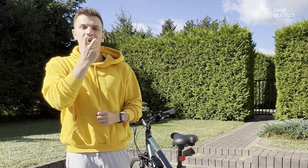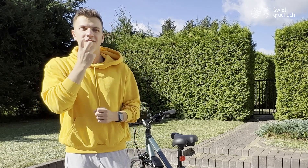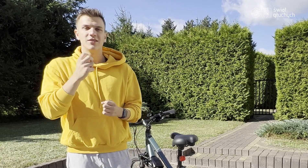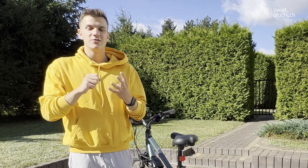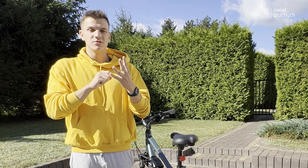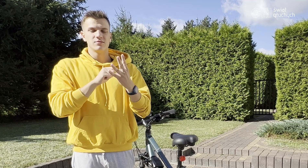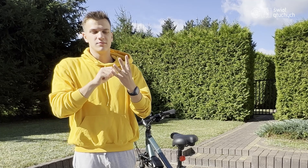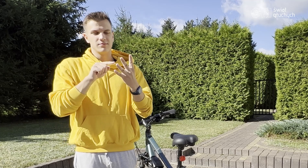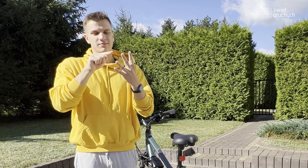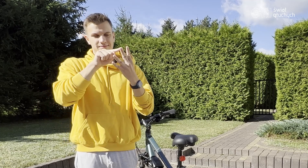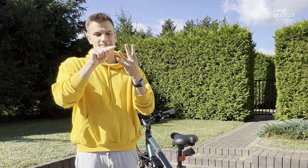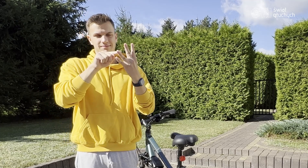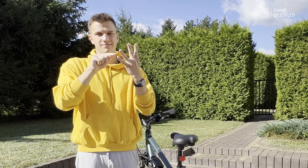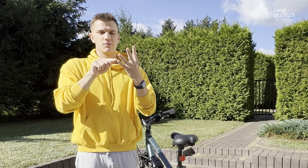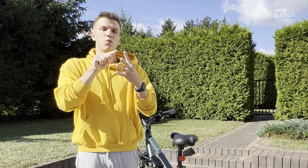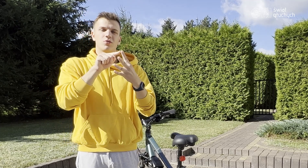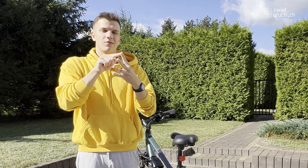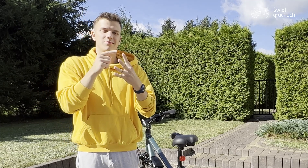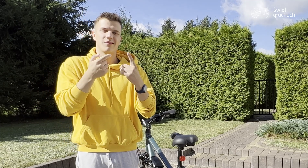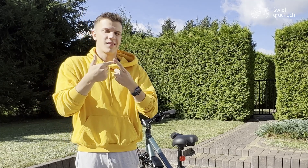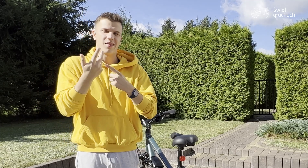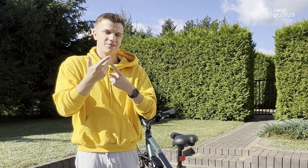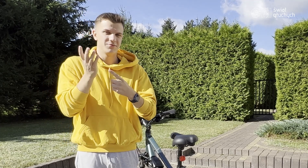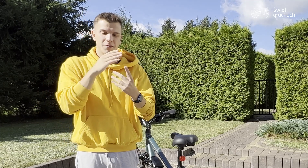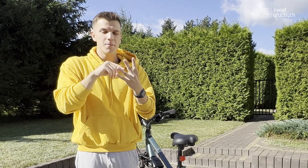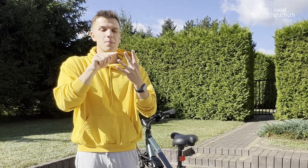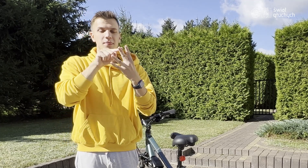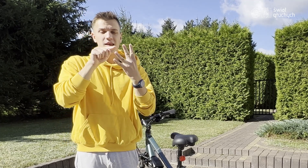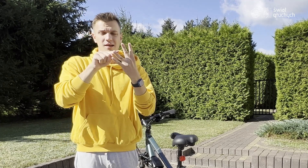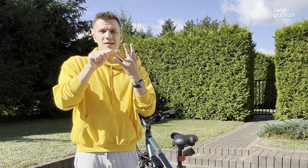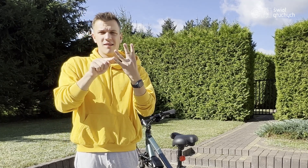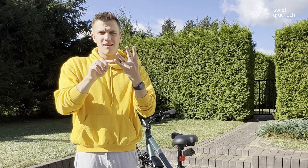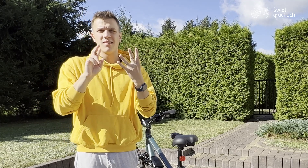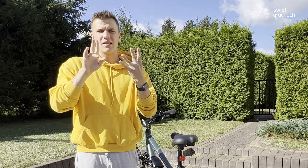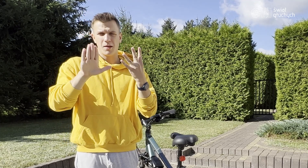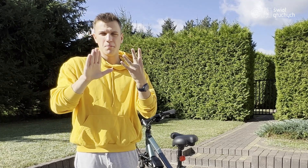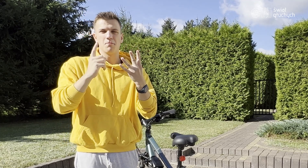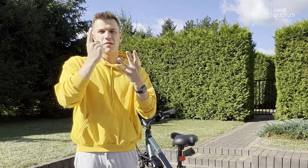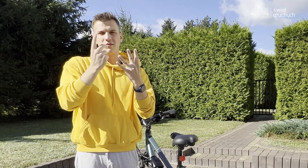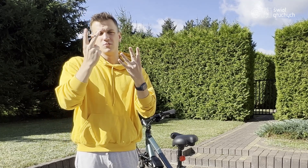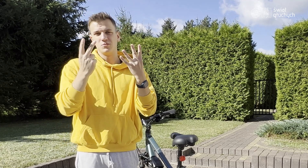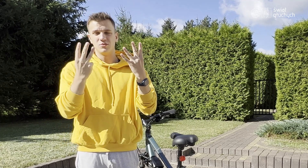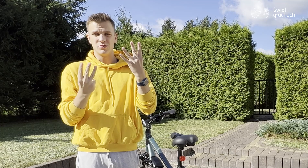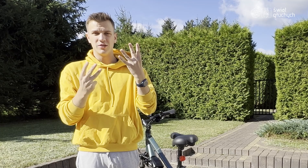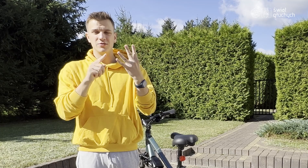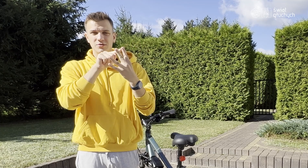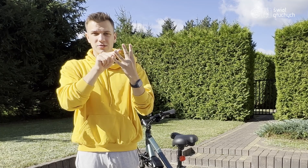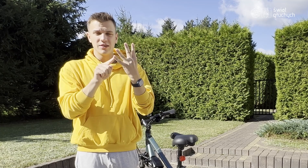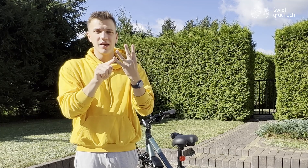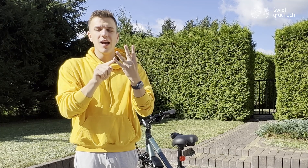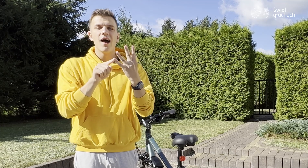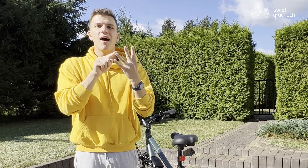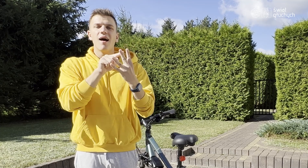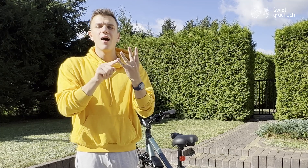In all modes, except mode 0,